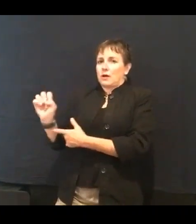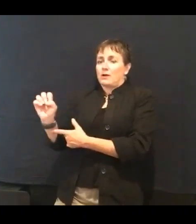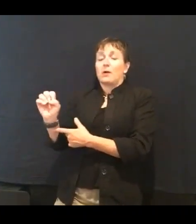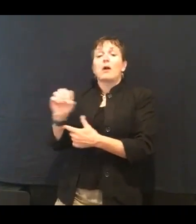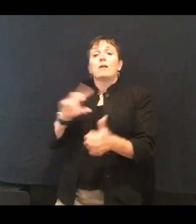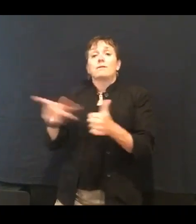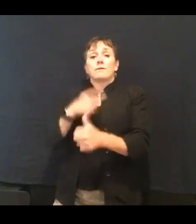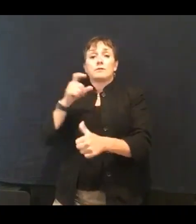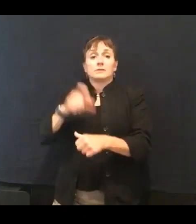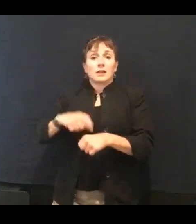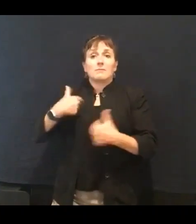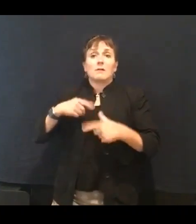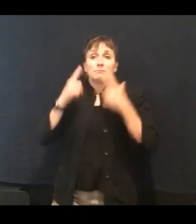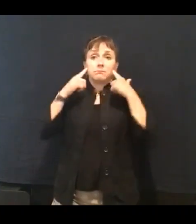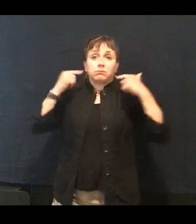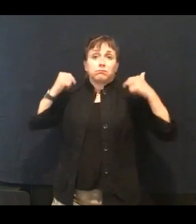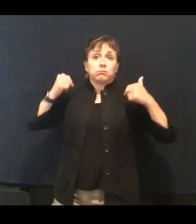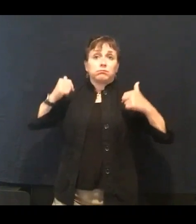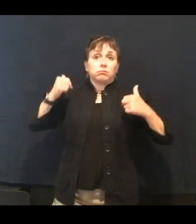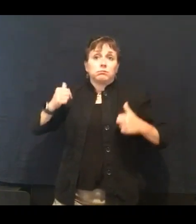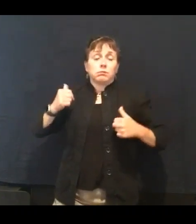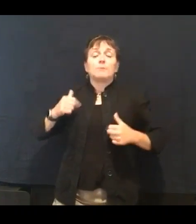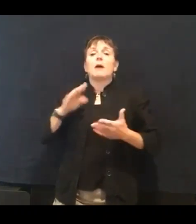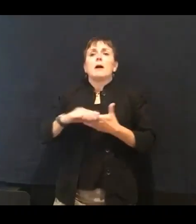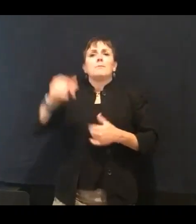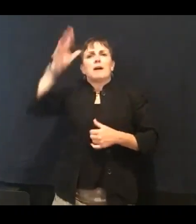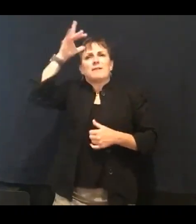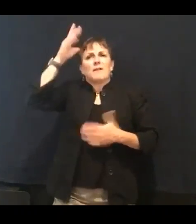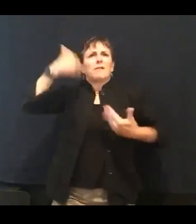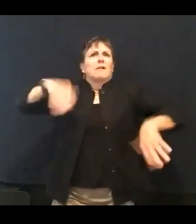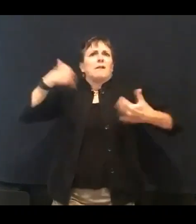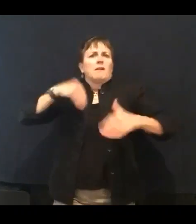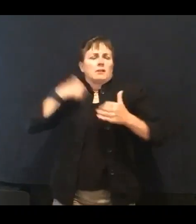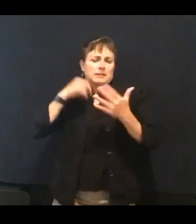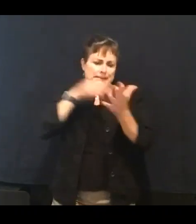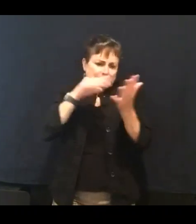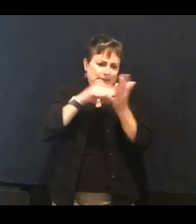experienced hearing loss, my father had worked tirelessly to understand my condition and seek